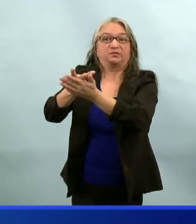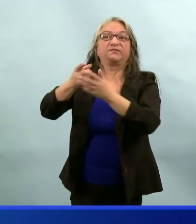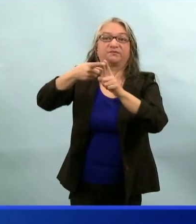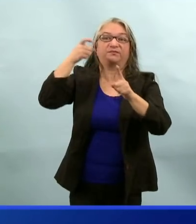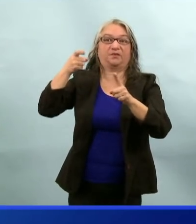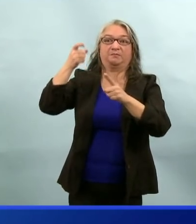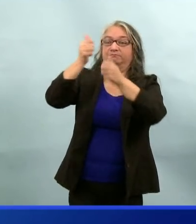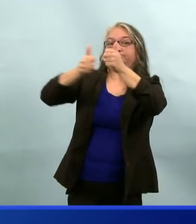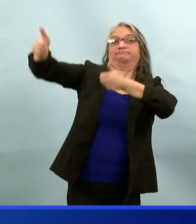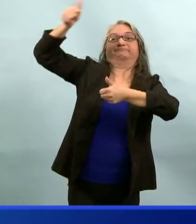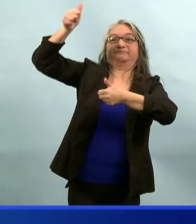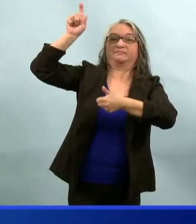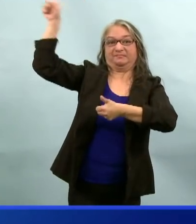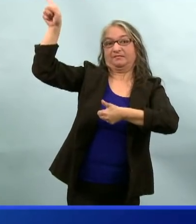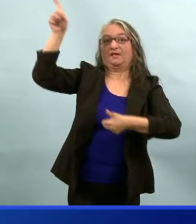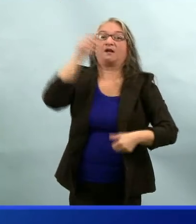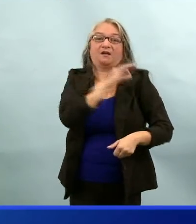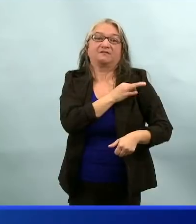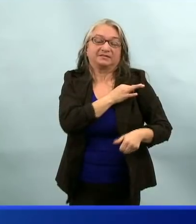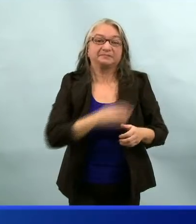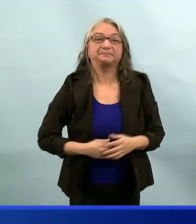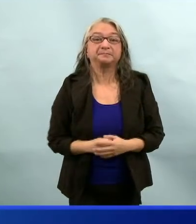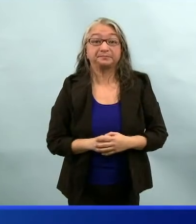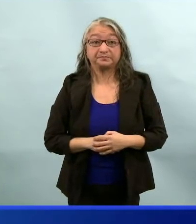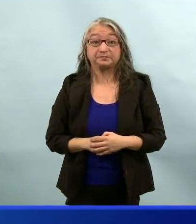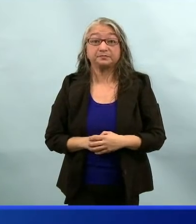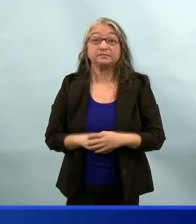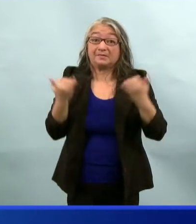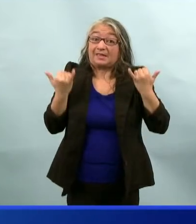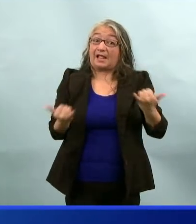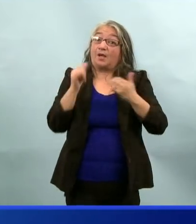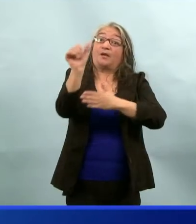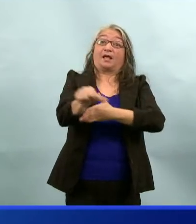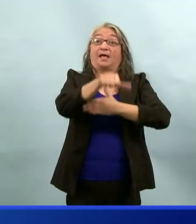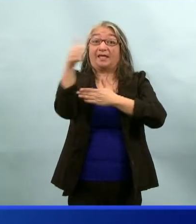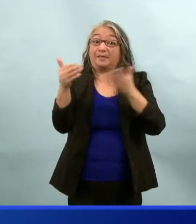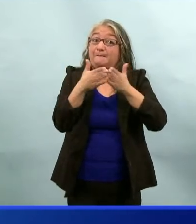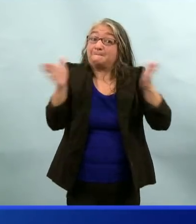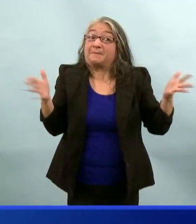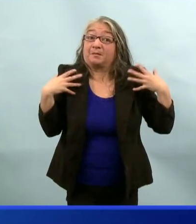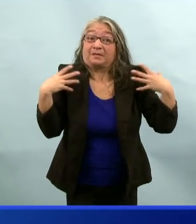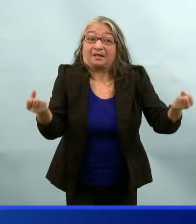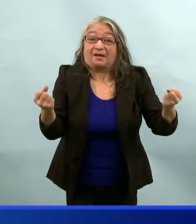public health orders and guidance will continue to be followed it is a responsibility of the facility